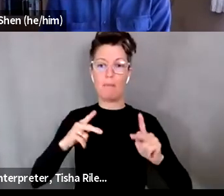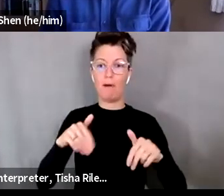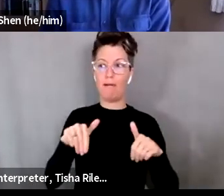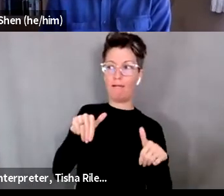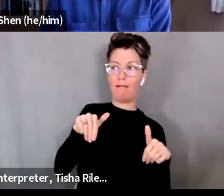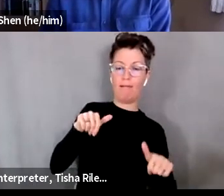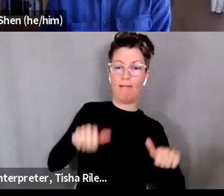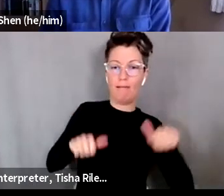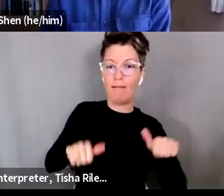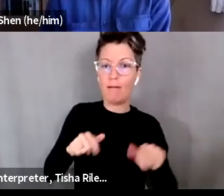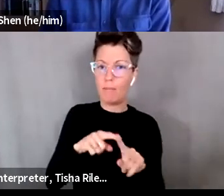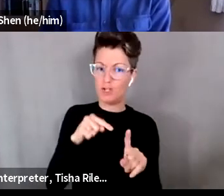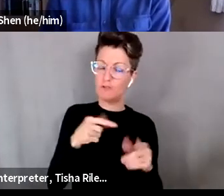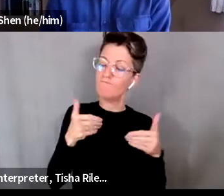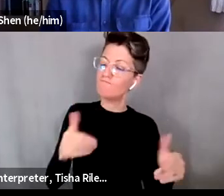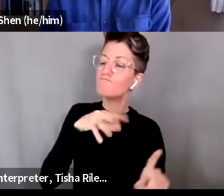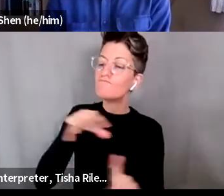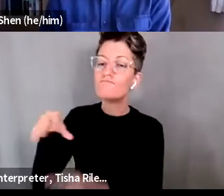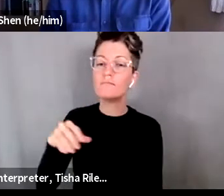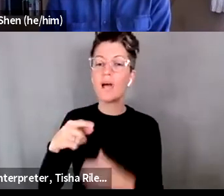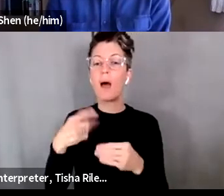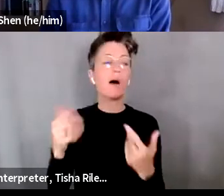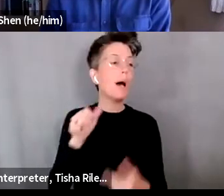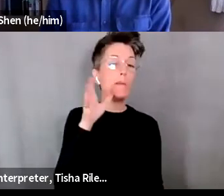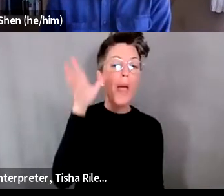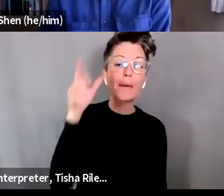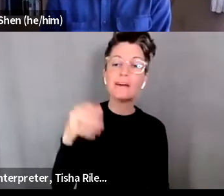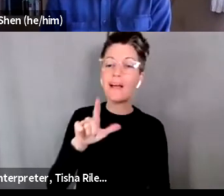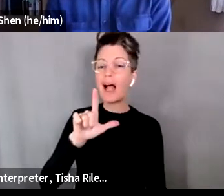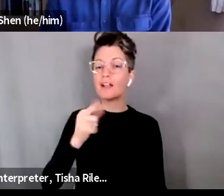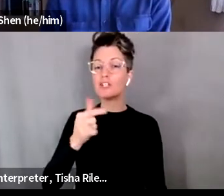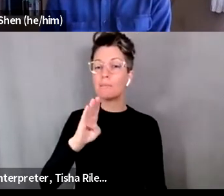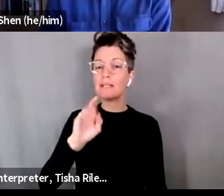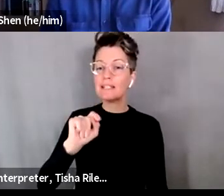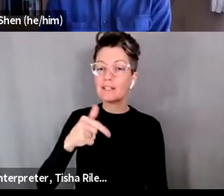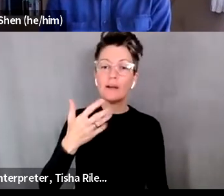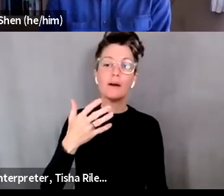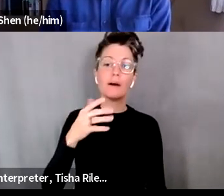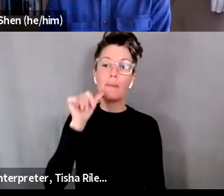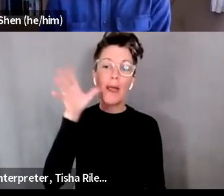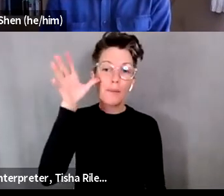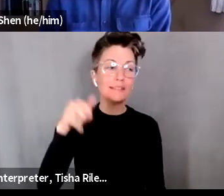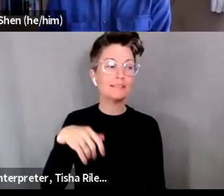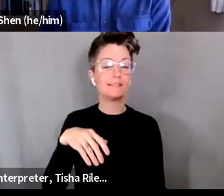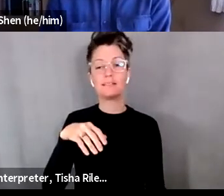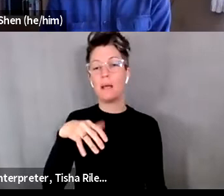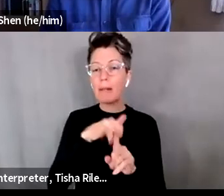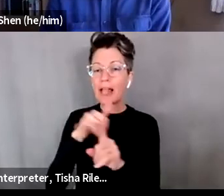But, you know, on LGBT parenting and bullying and, you know, a whole host of, of social justice issues